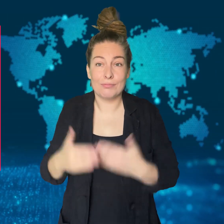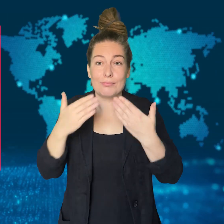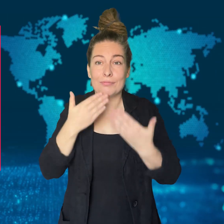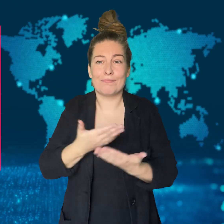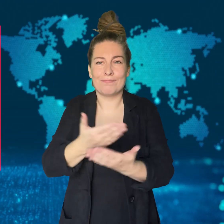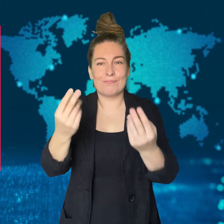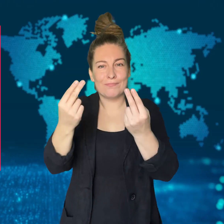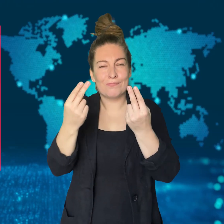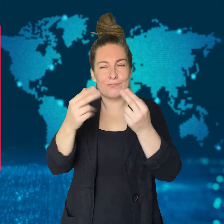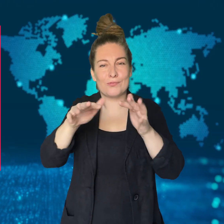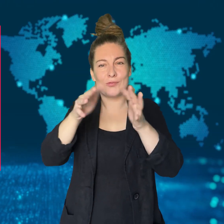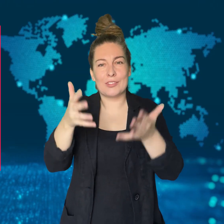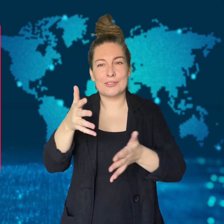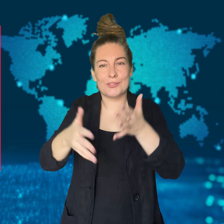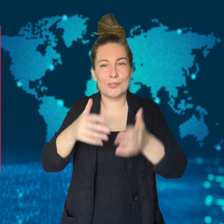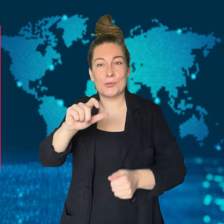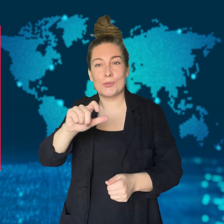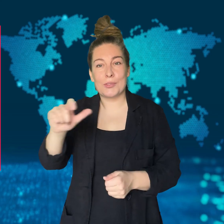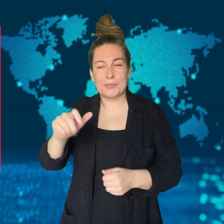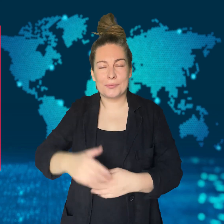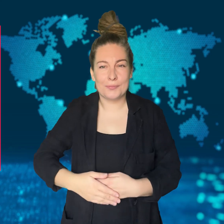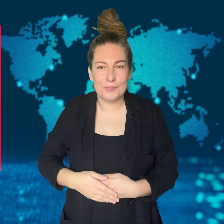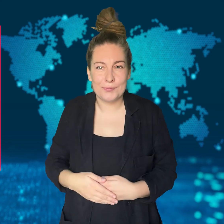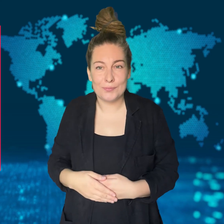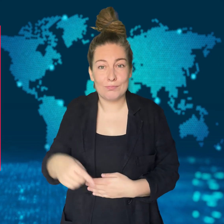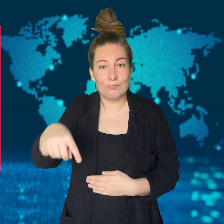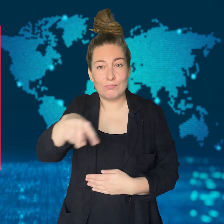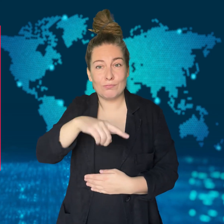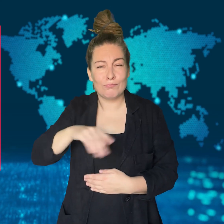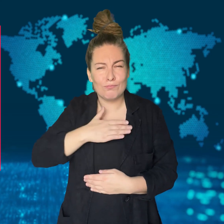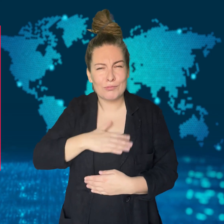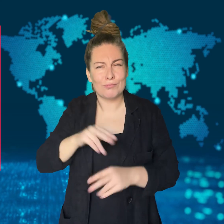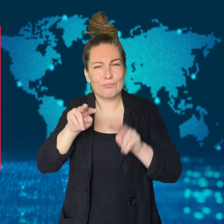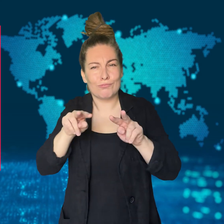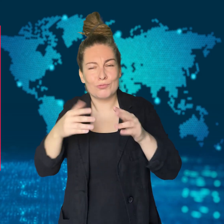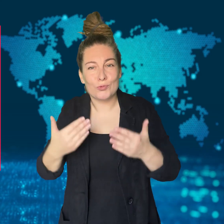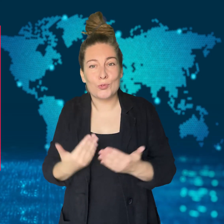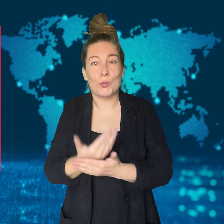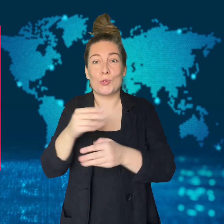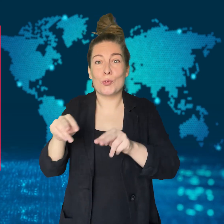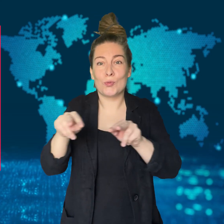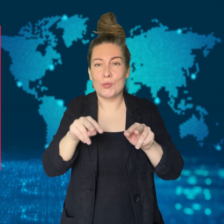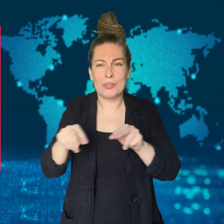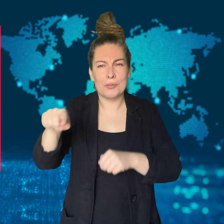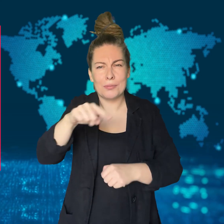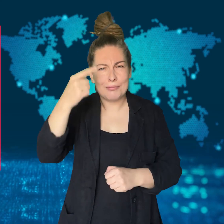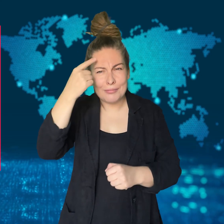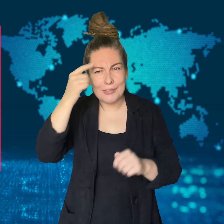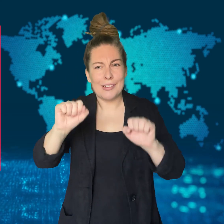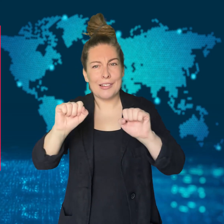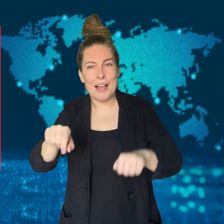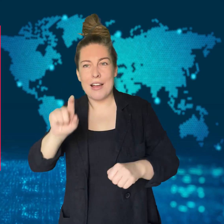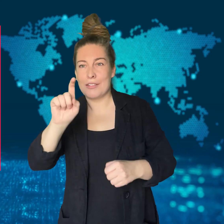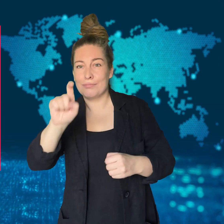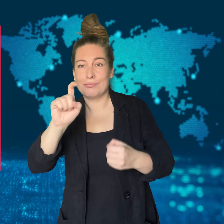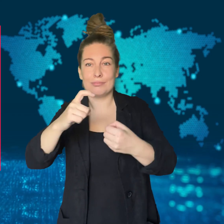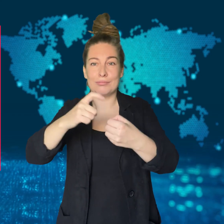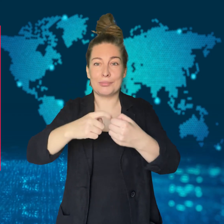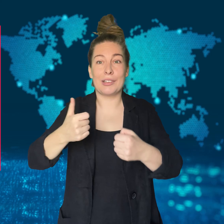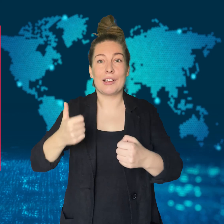Thank you for watching WorldSign Week. Dont forget to subscribe, like, and follow H3 World TV to